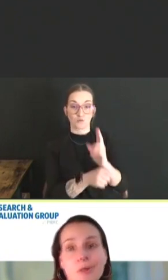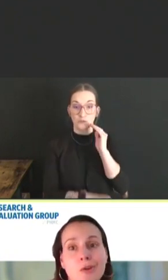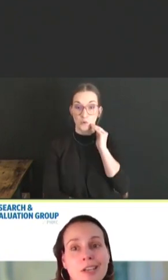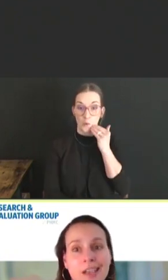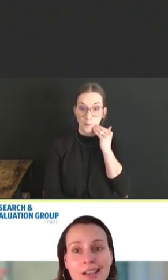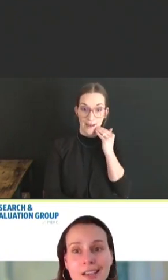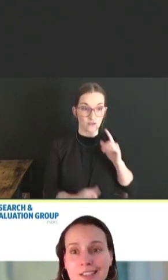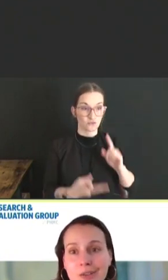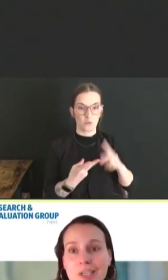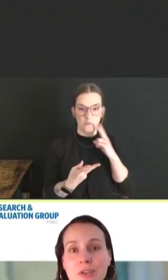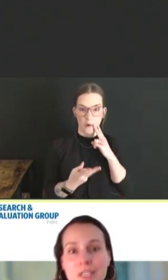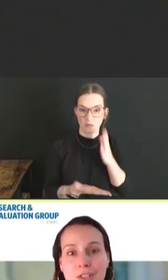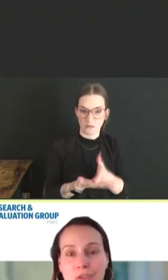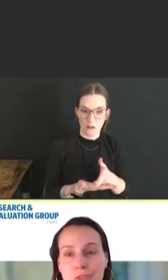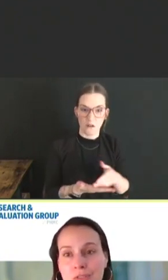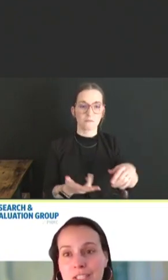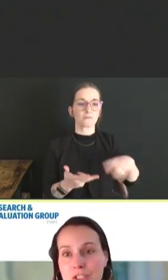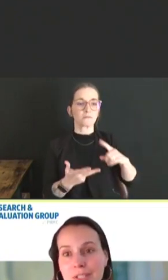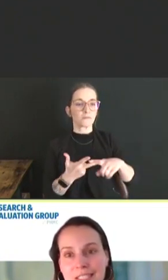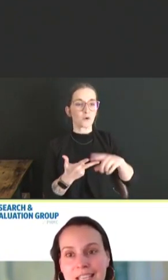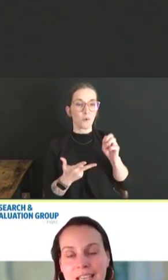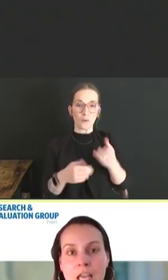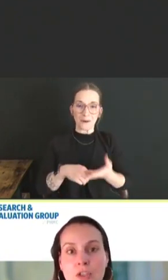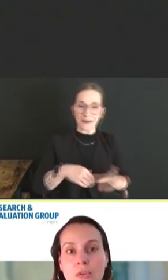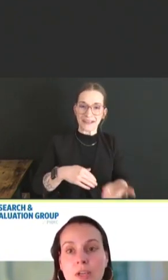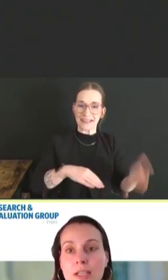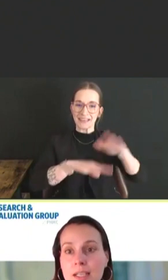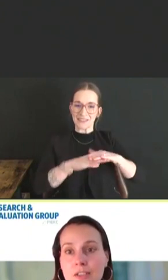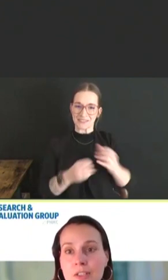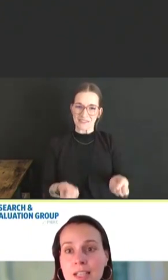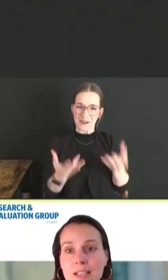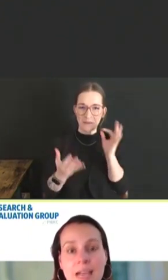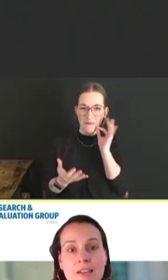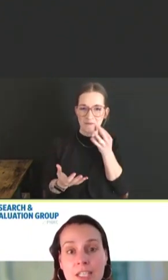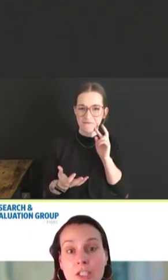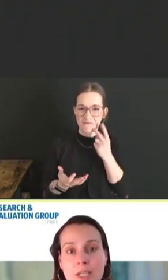or you know, increasing their fruits and vegetable intake. So, there's not a lack of interest.